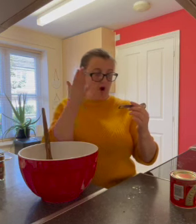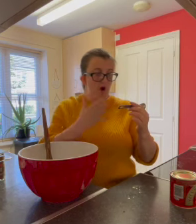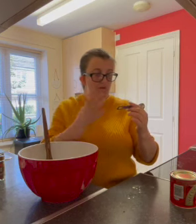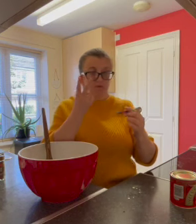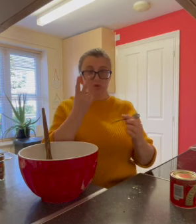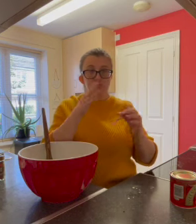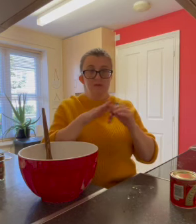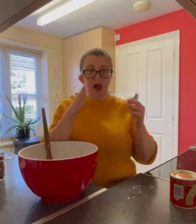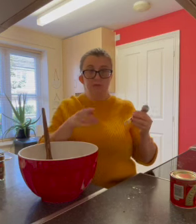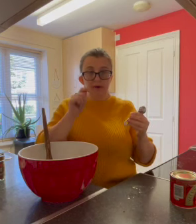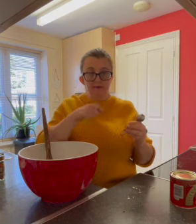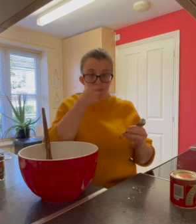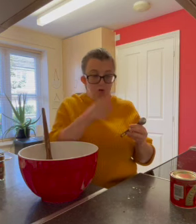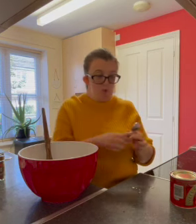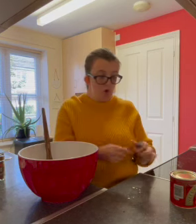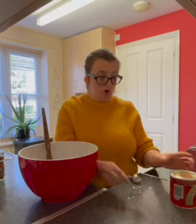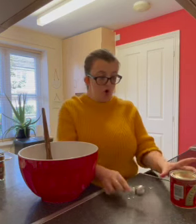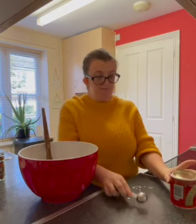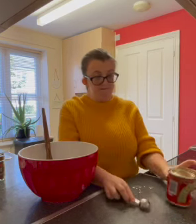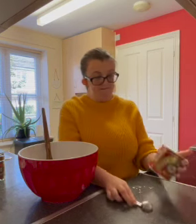1/2 Table Spoon of